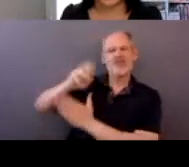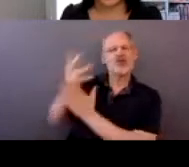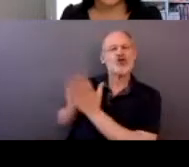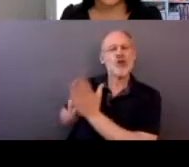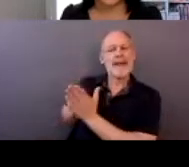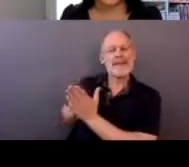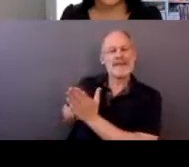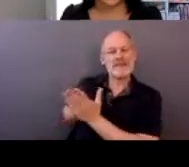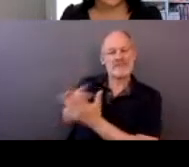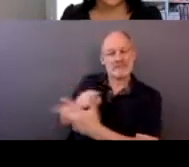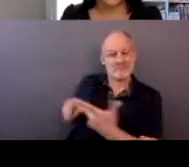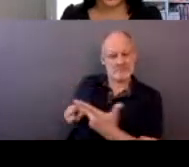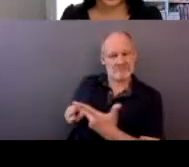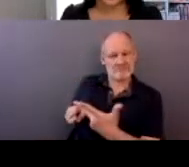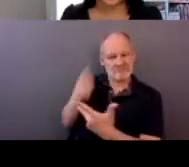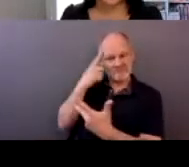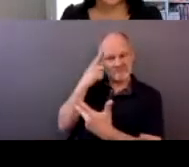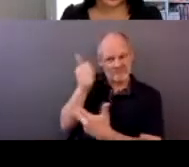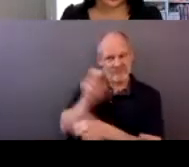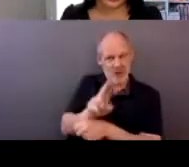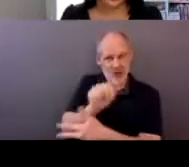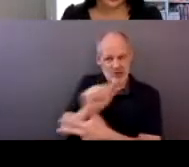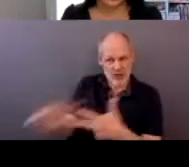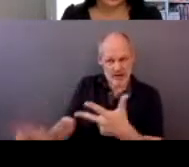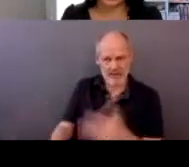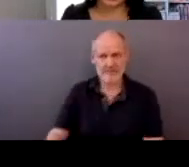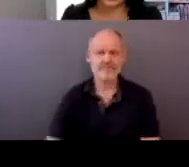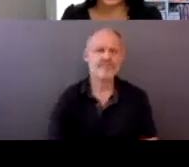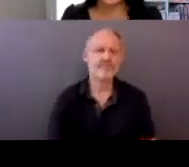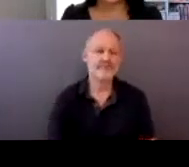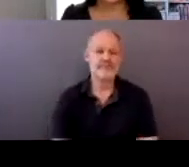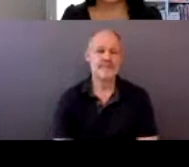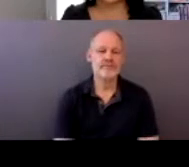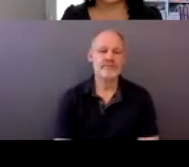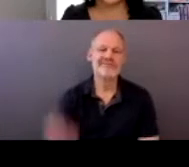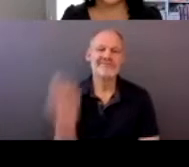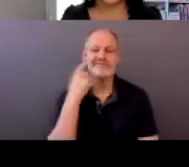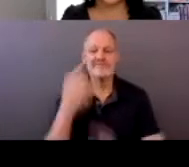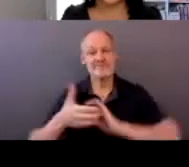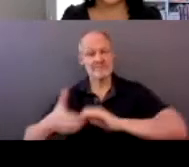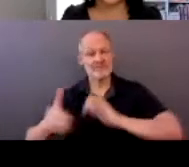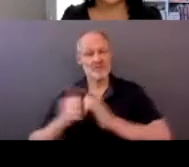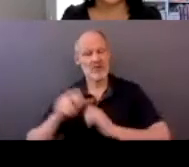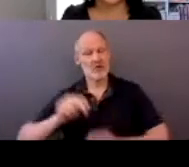into specific partnership with Northwest African American Museums and Arts and Minds as a way to